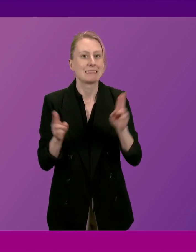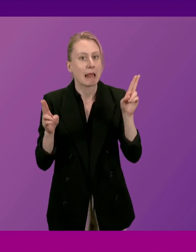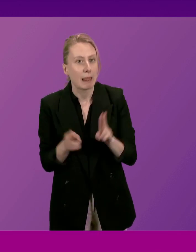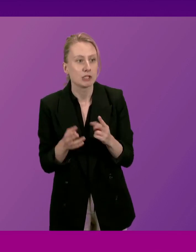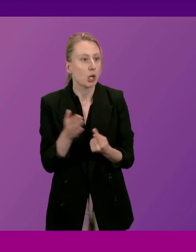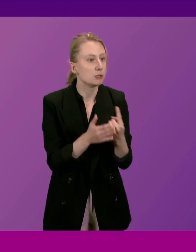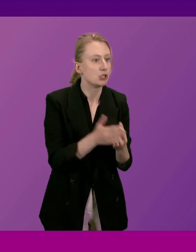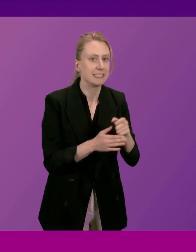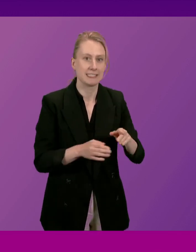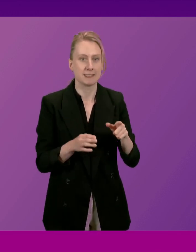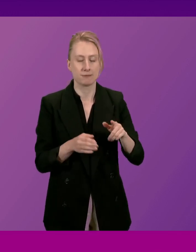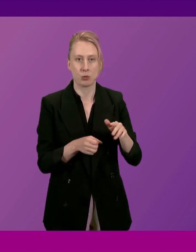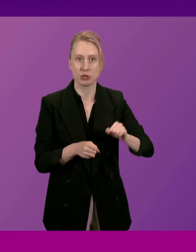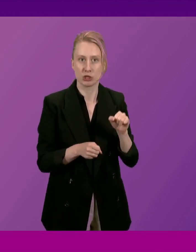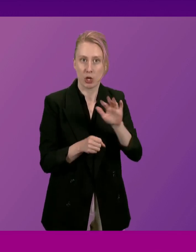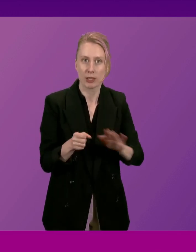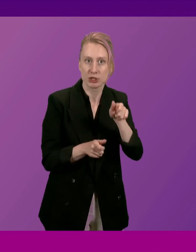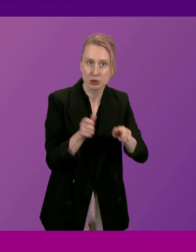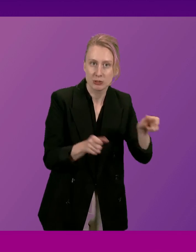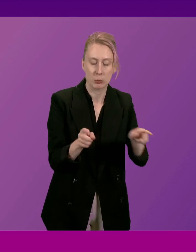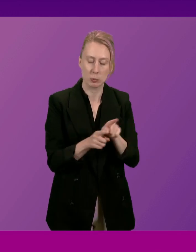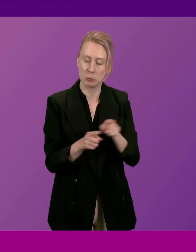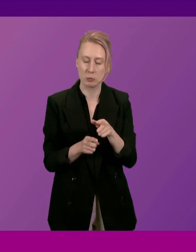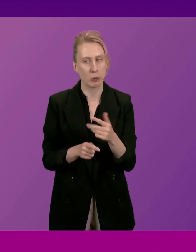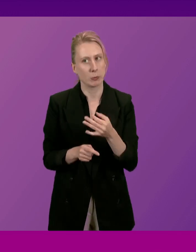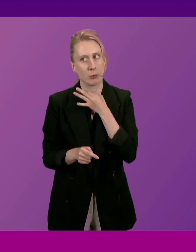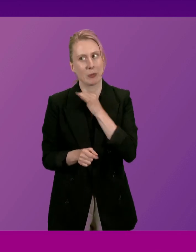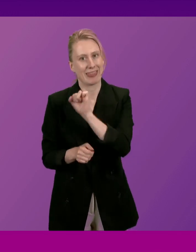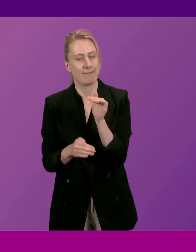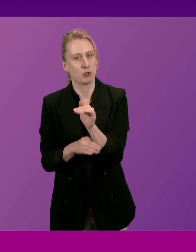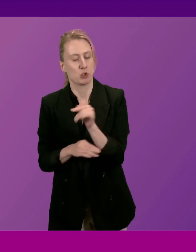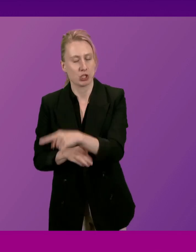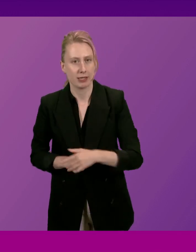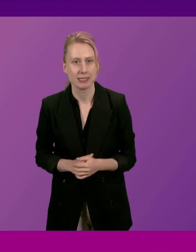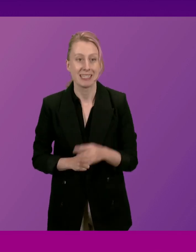threatens the north-east’s economic future. The college says that the funding system is